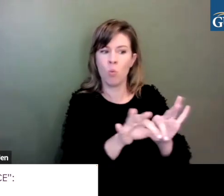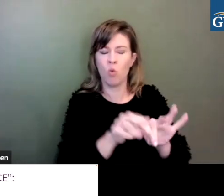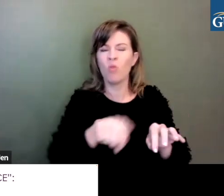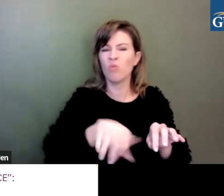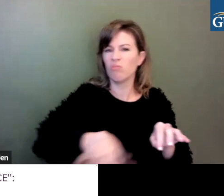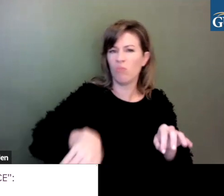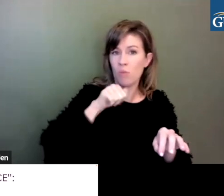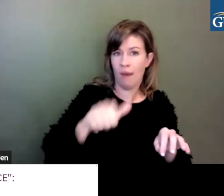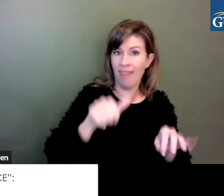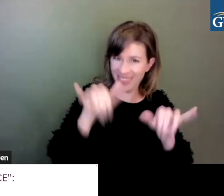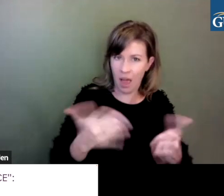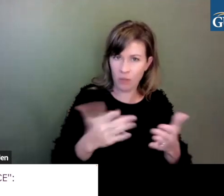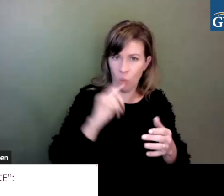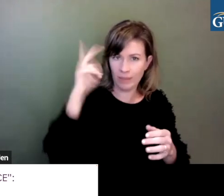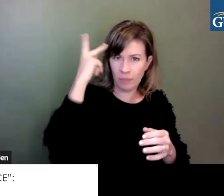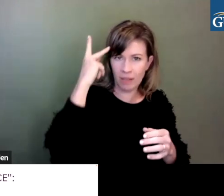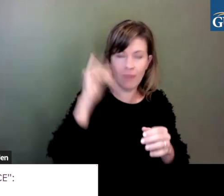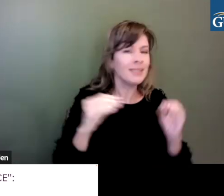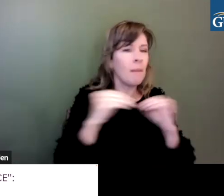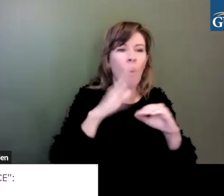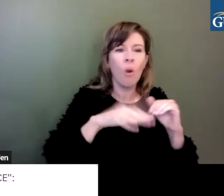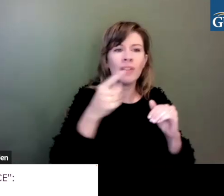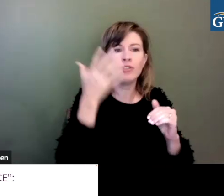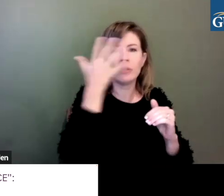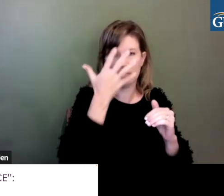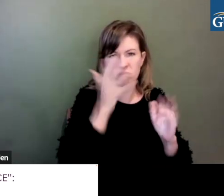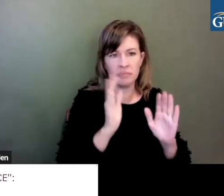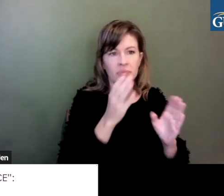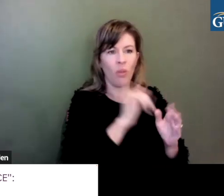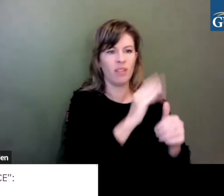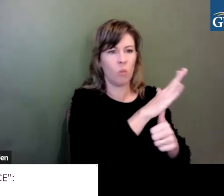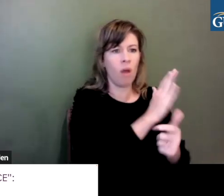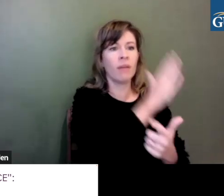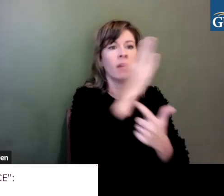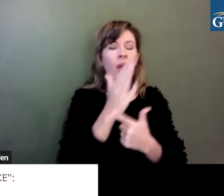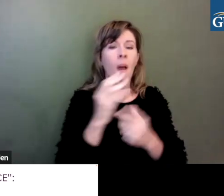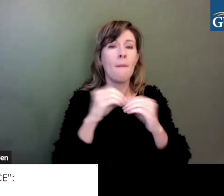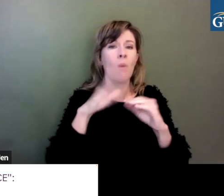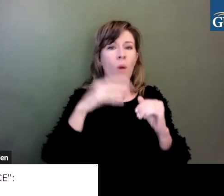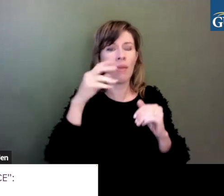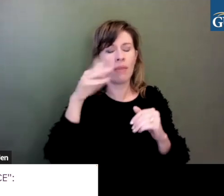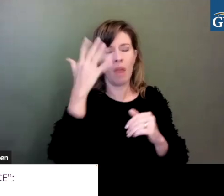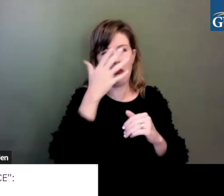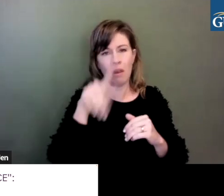this. It's more than phenotype . Race is not biological, and we can talk more about what that means, but more or less